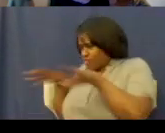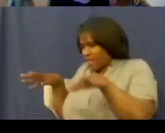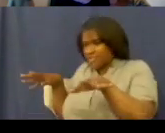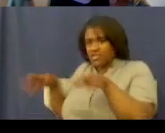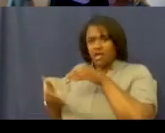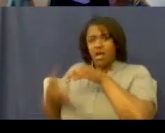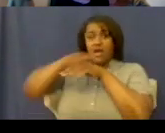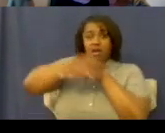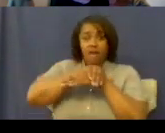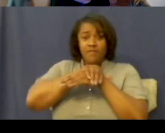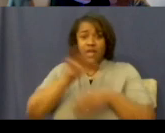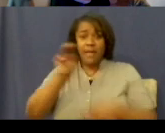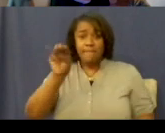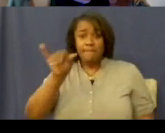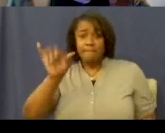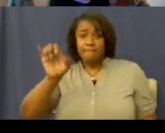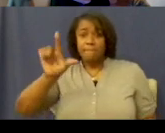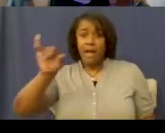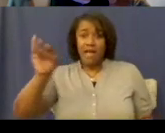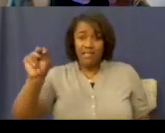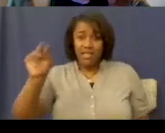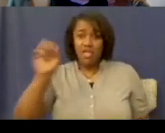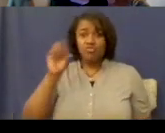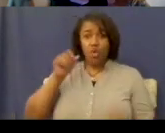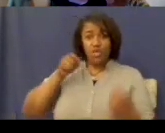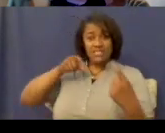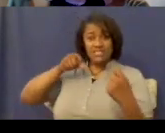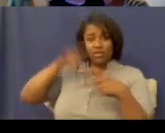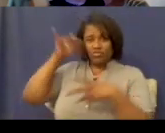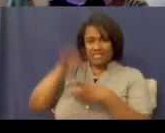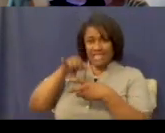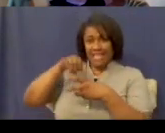so the signal doesn't leak out on the way down the chain.